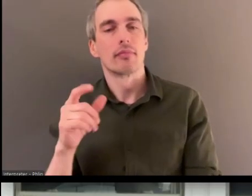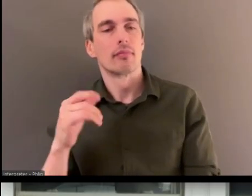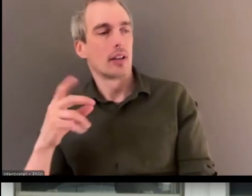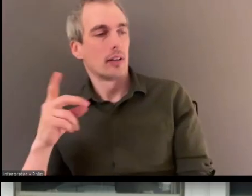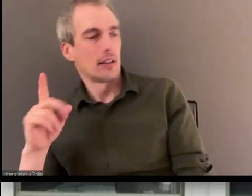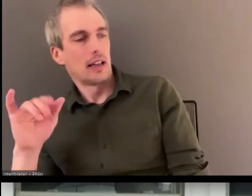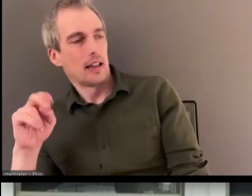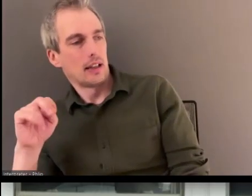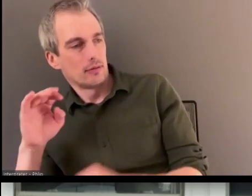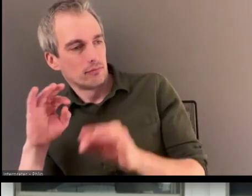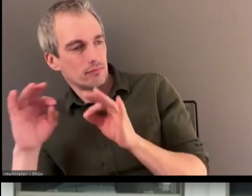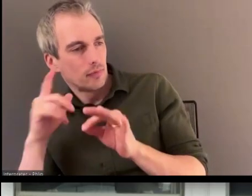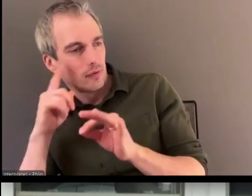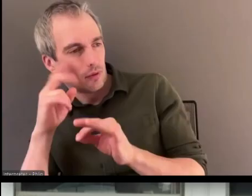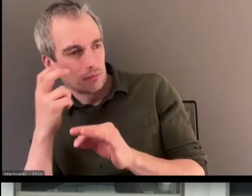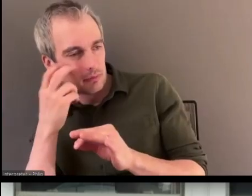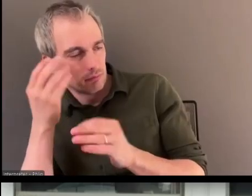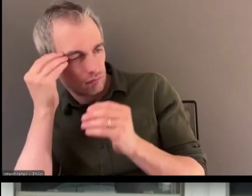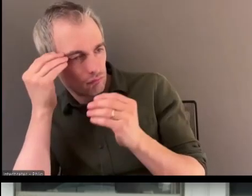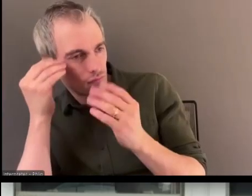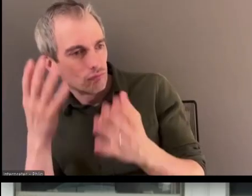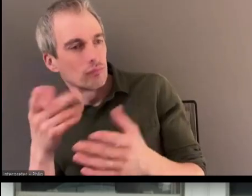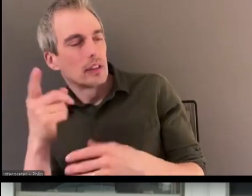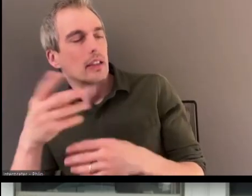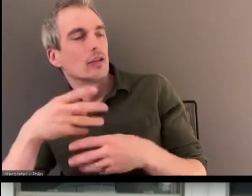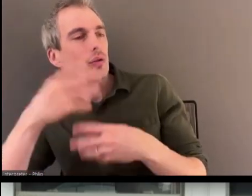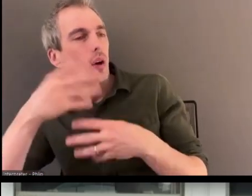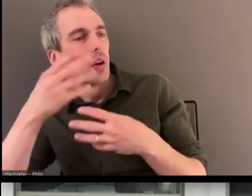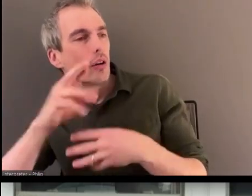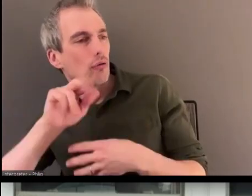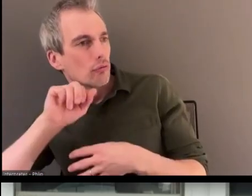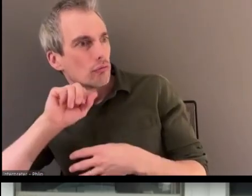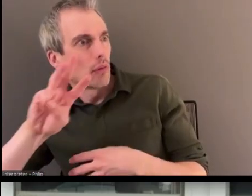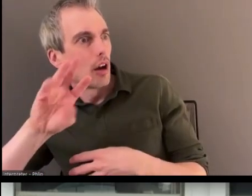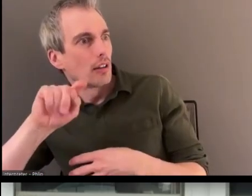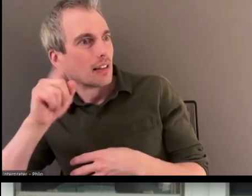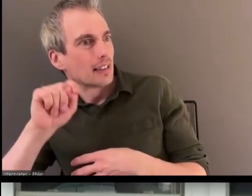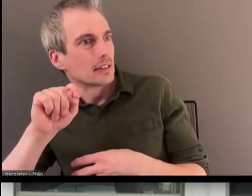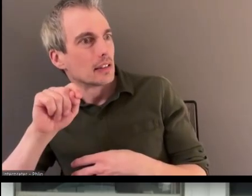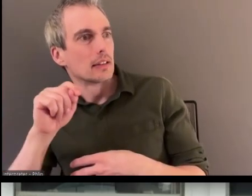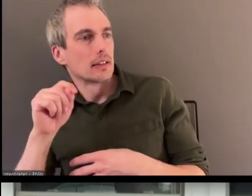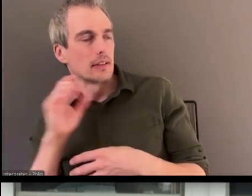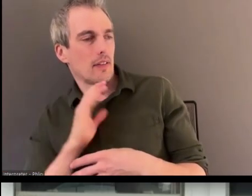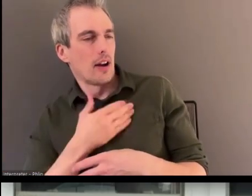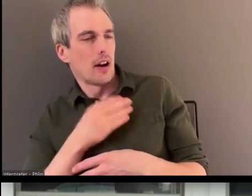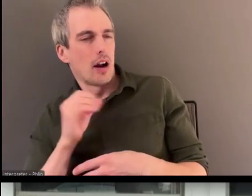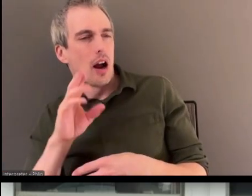He's seeing all the different raw code looking for an image alt.